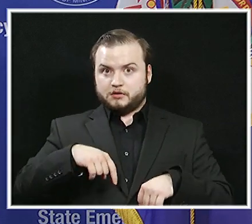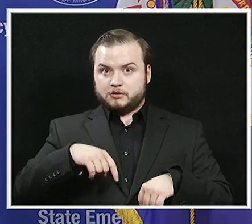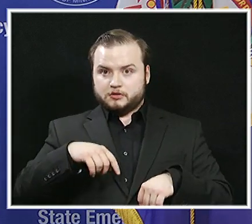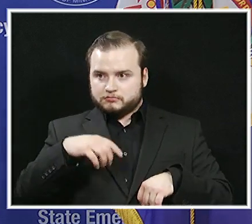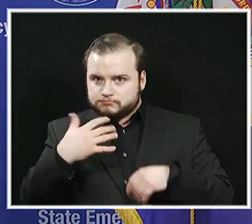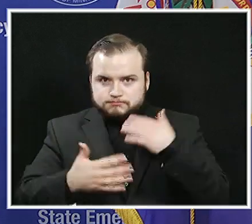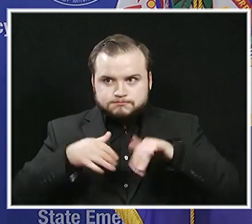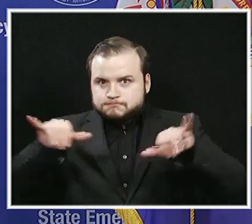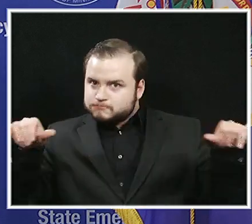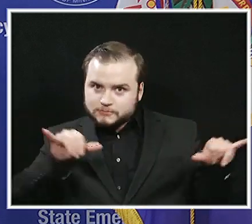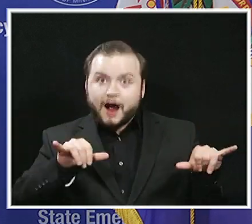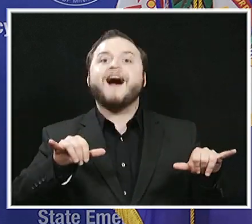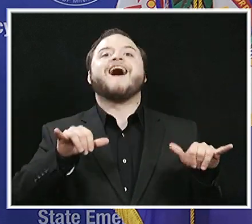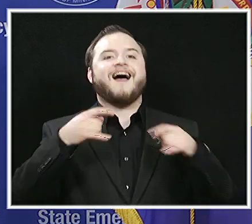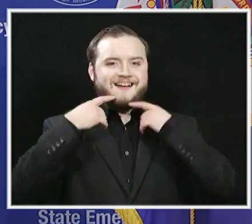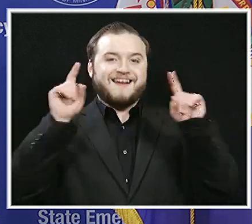The idea is this stuff works, it's proven to work, it's